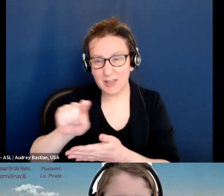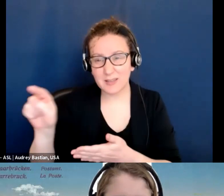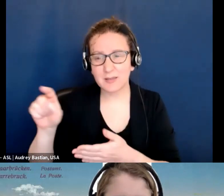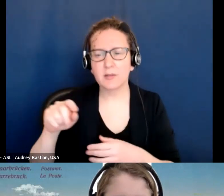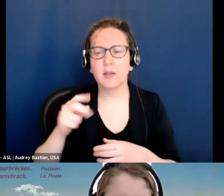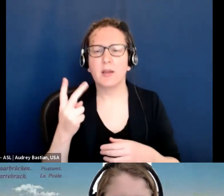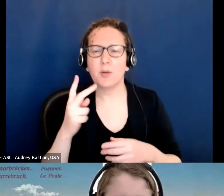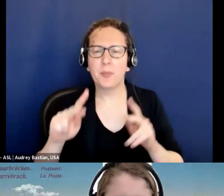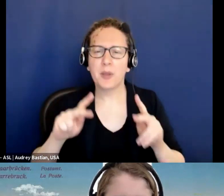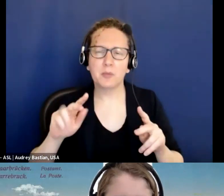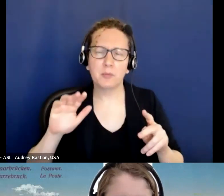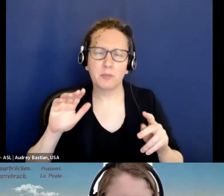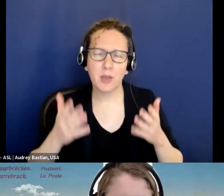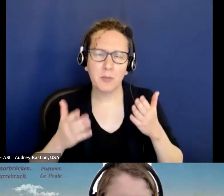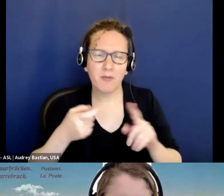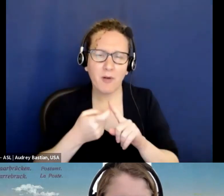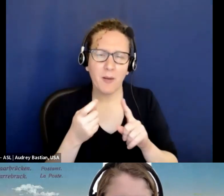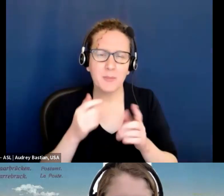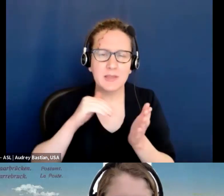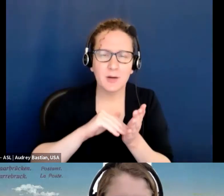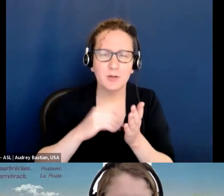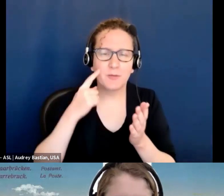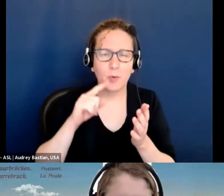they might be from centers for independent living, so that's really great to see.